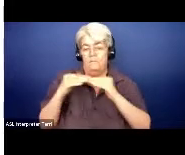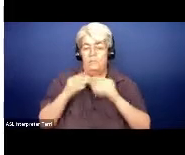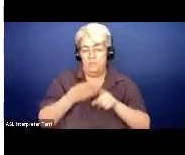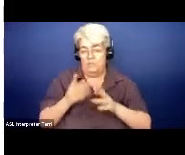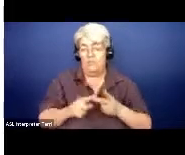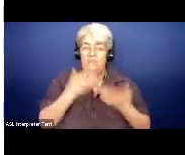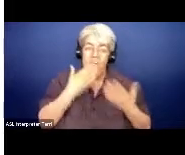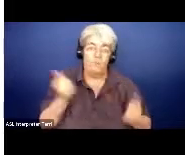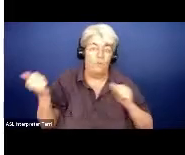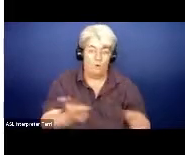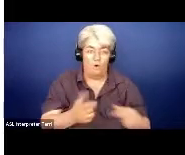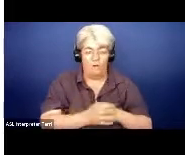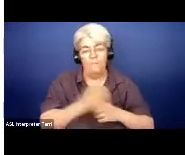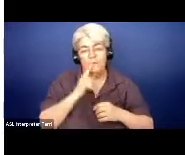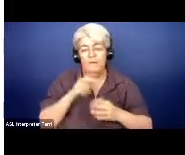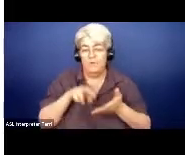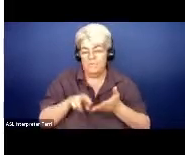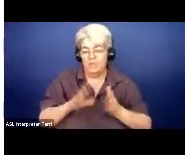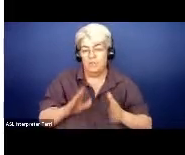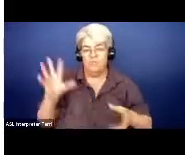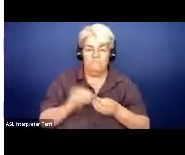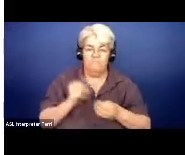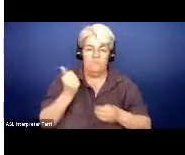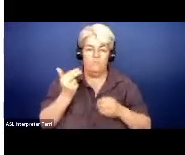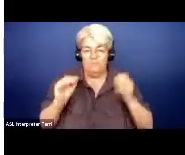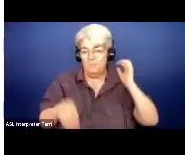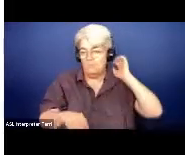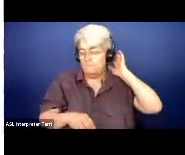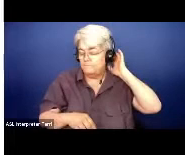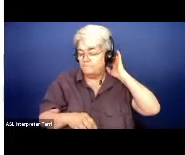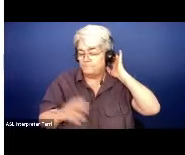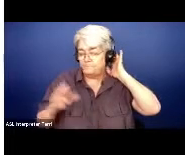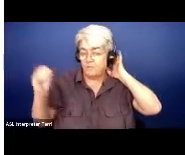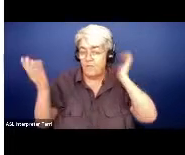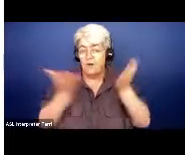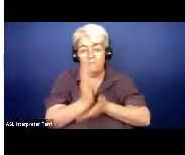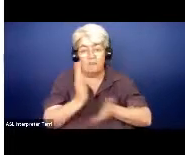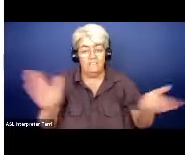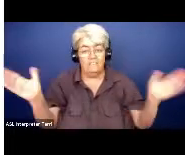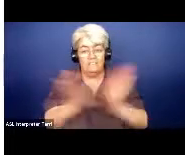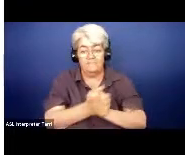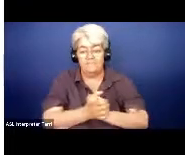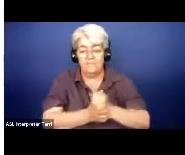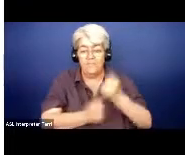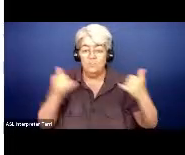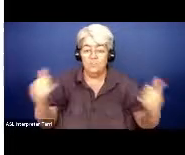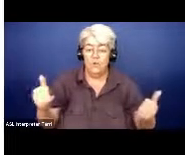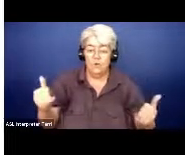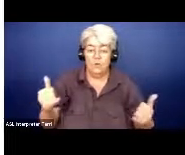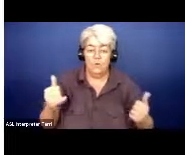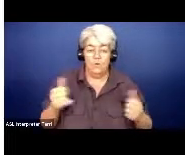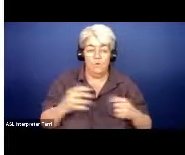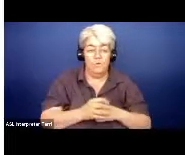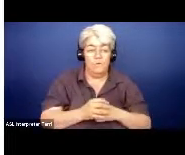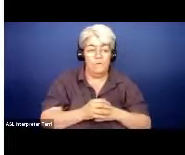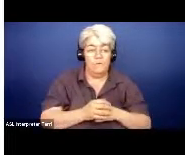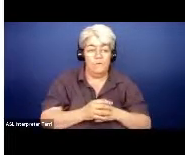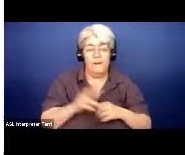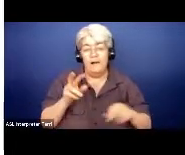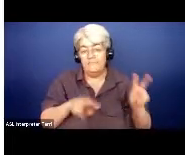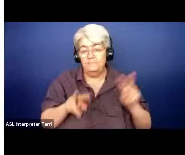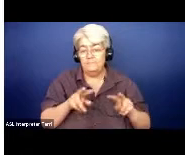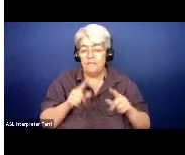here. Researchers at 13%. All right. Now let's get to the business at hand. I would like